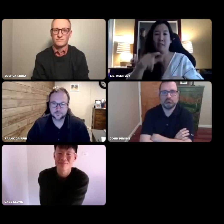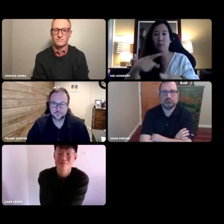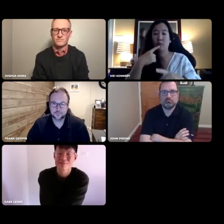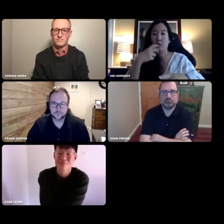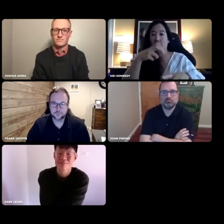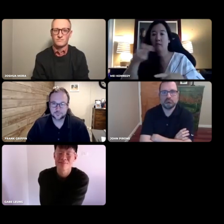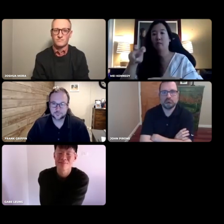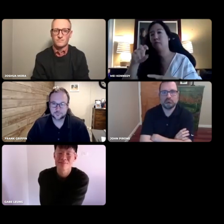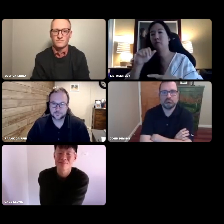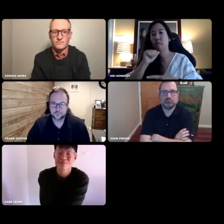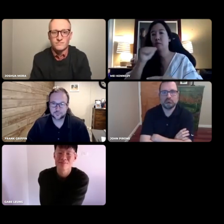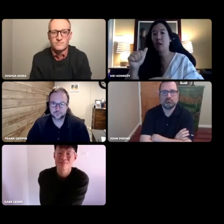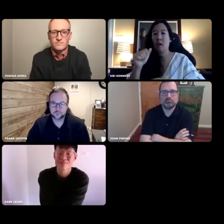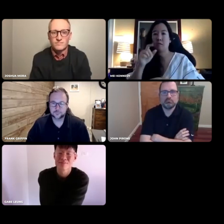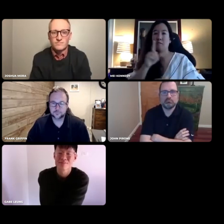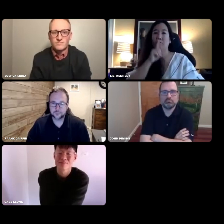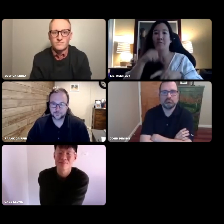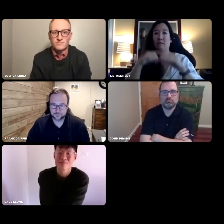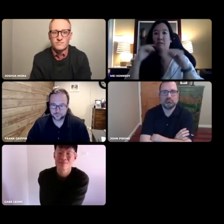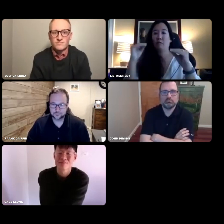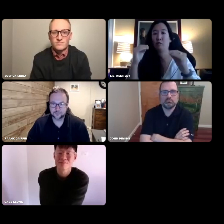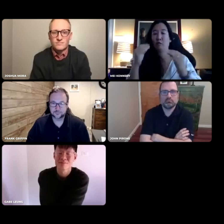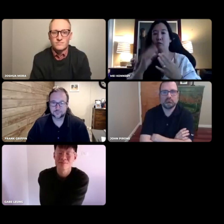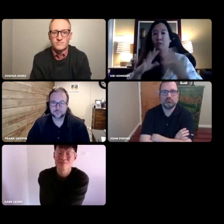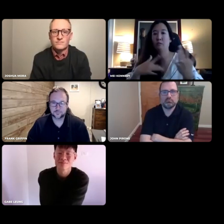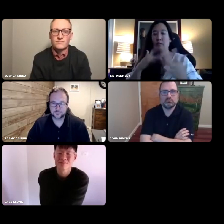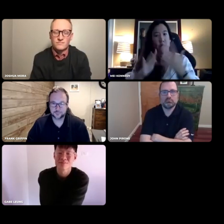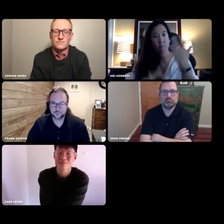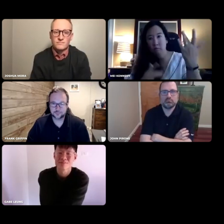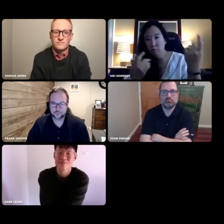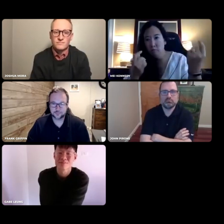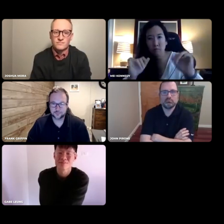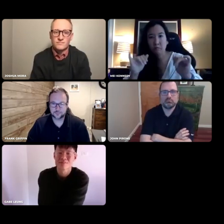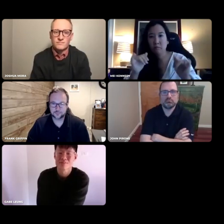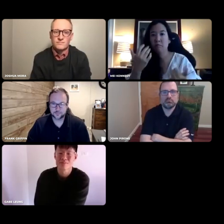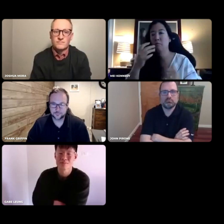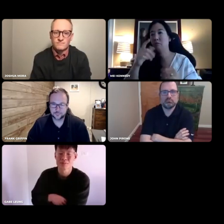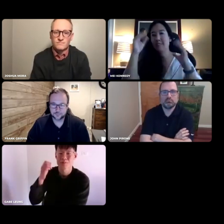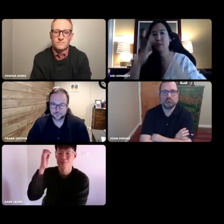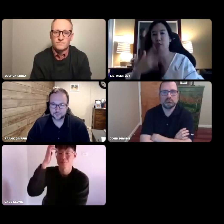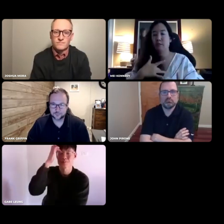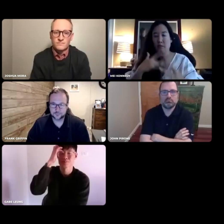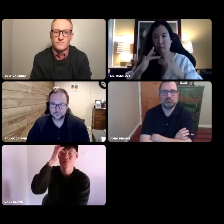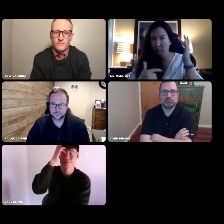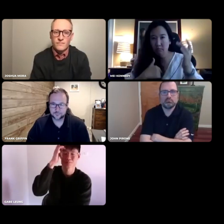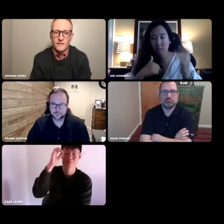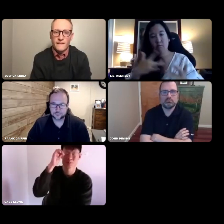Right now, maybe that's the same feeling you are having.